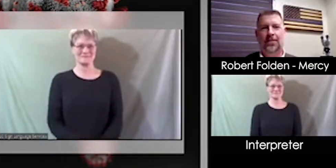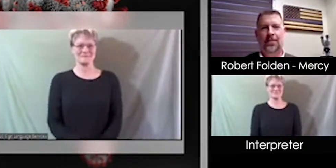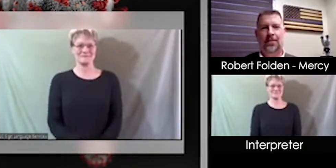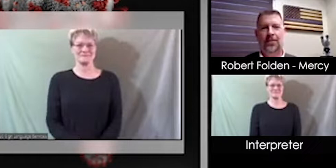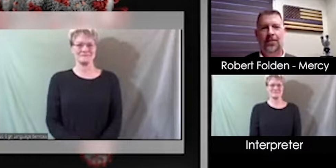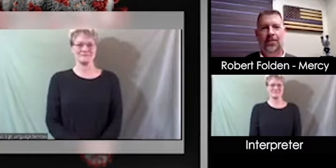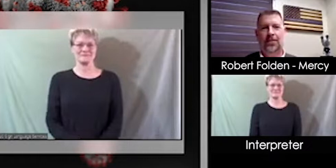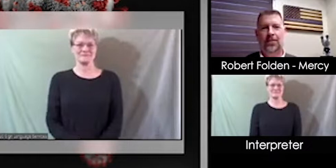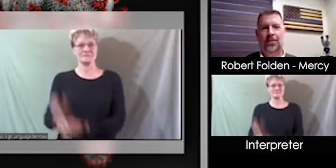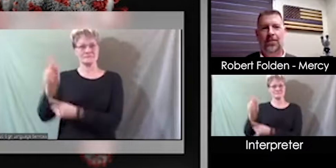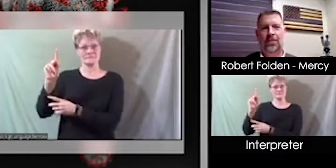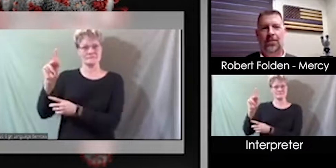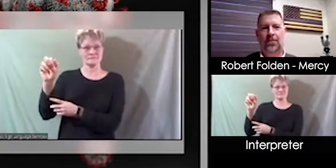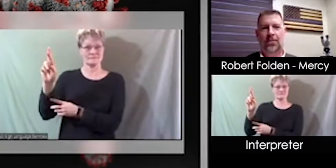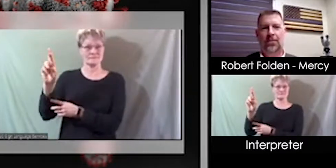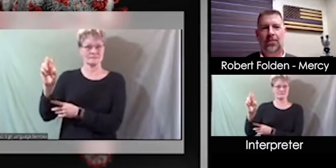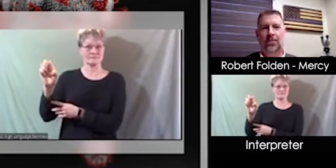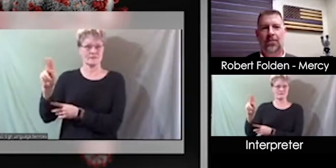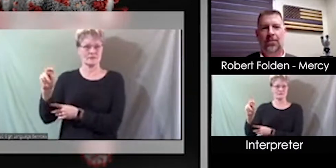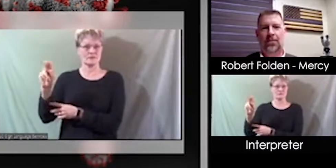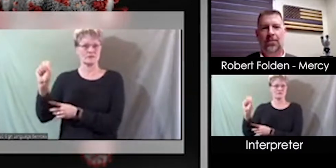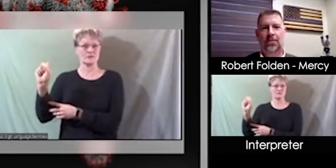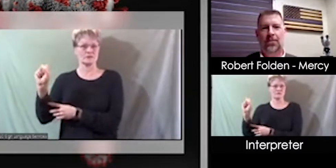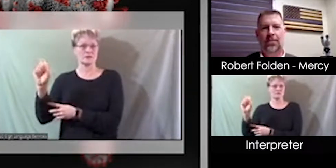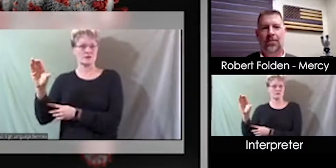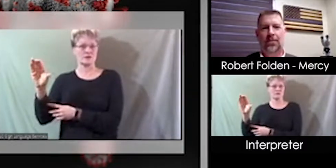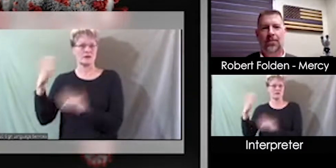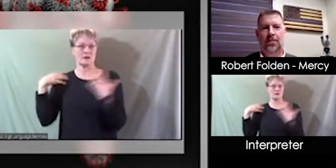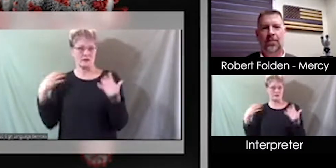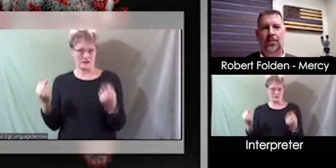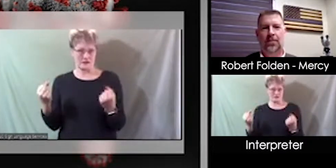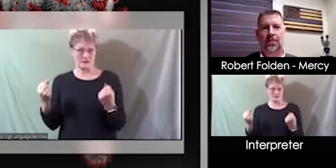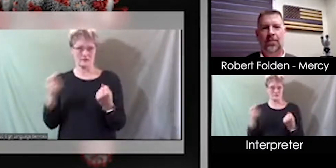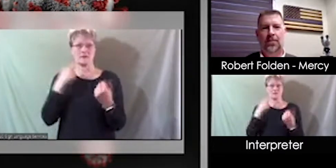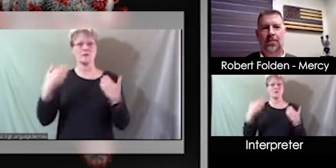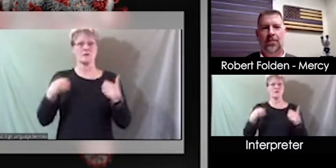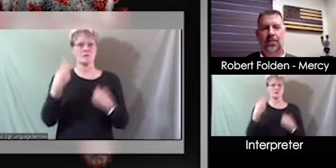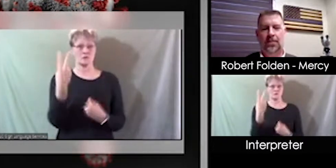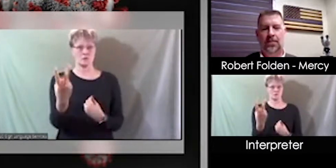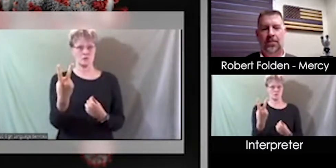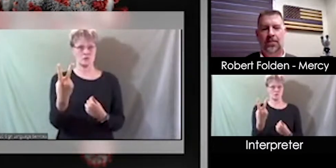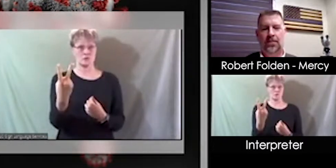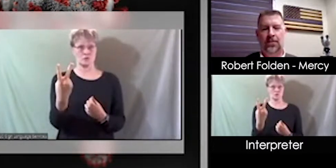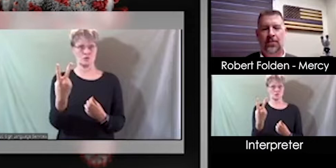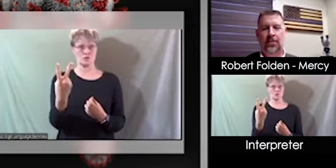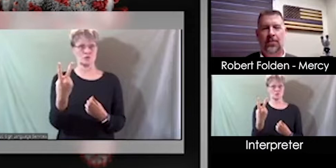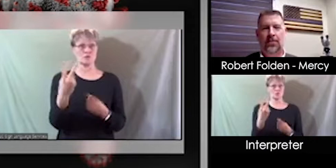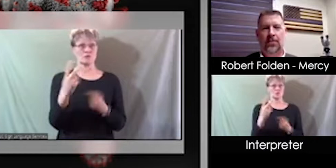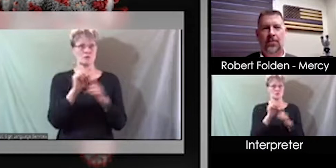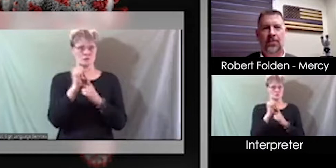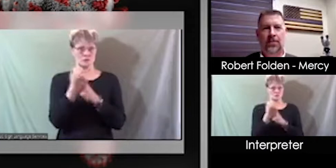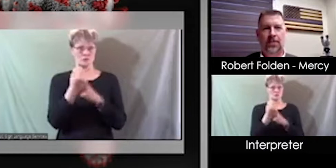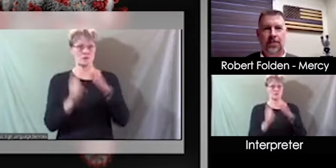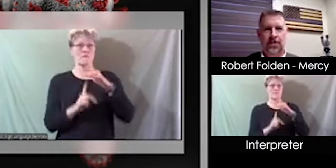So today we want to let everybody know about two cases that came up over the weekend. One of the first